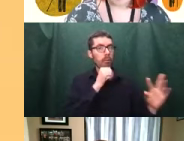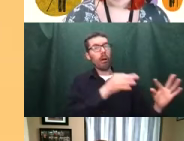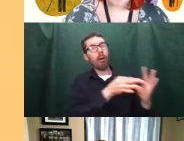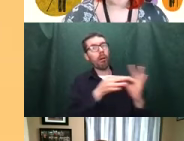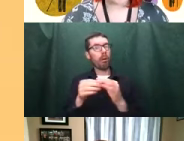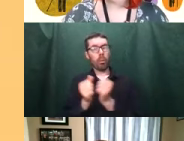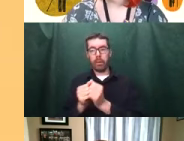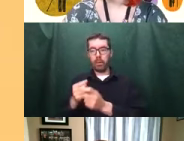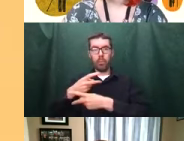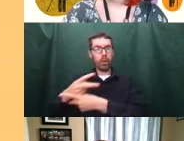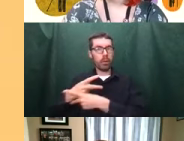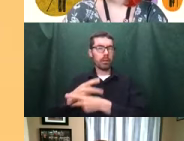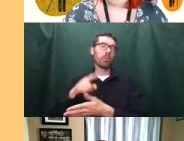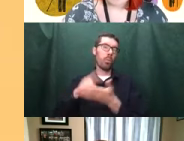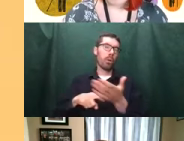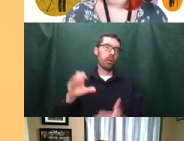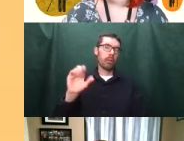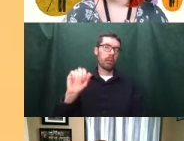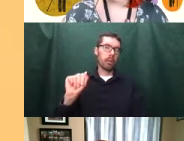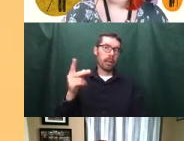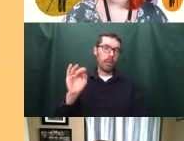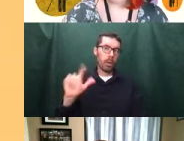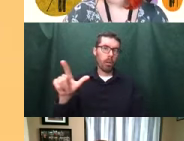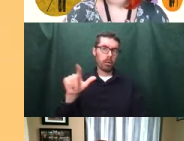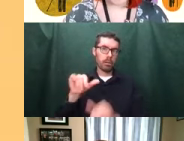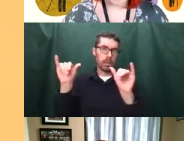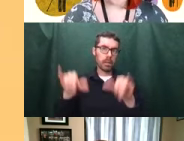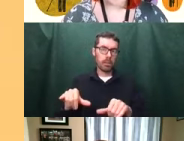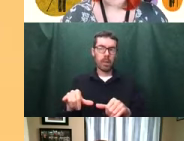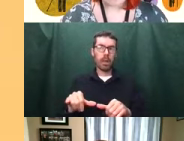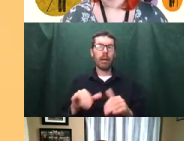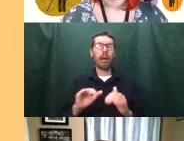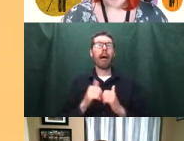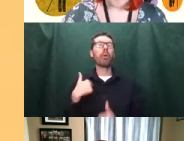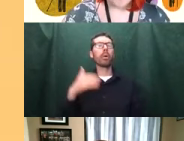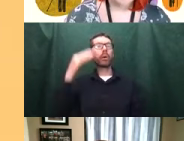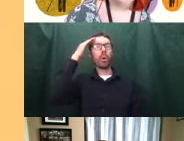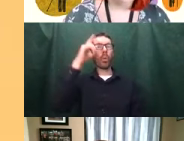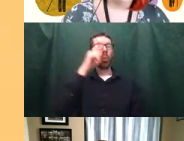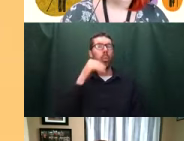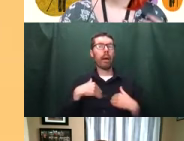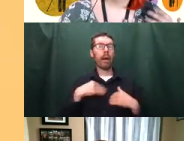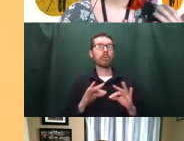have us believe, what does it mean to have worth and who gets to assign value? Well,